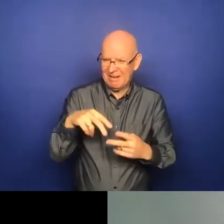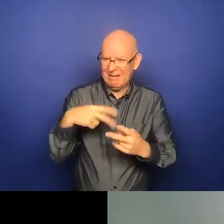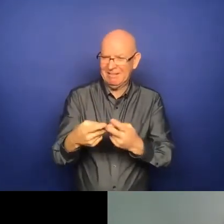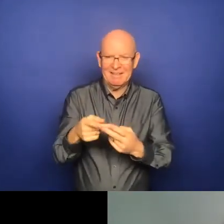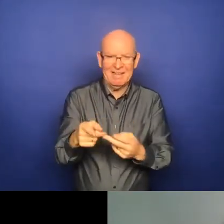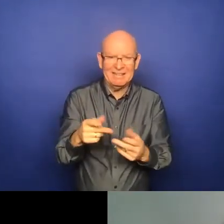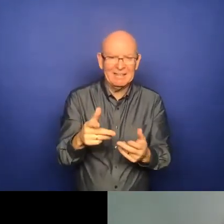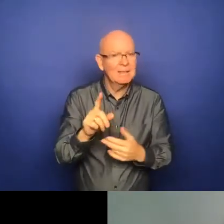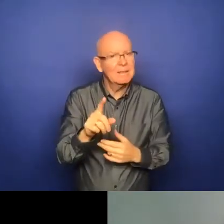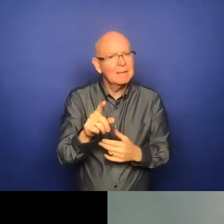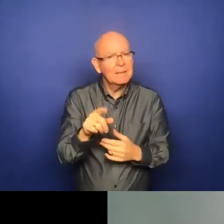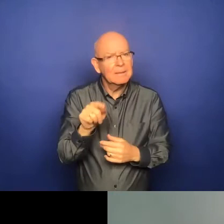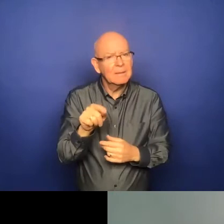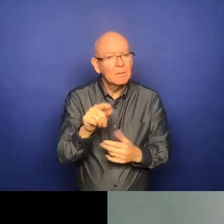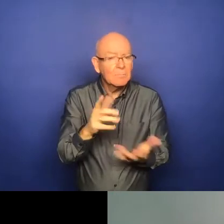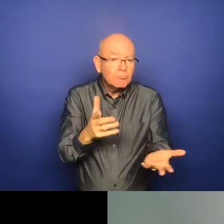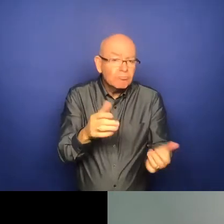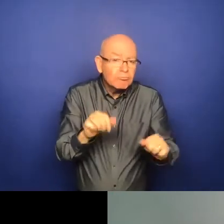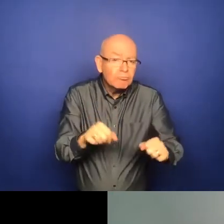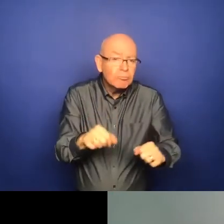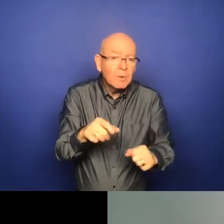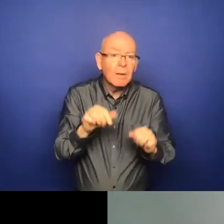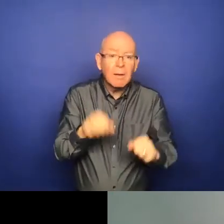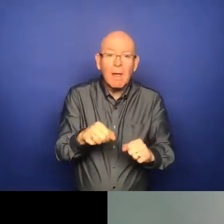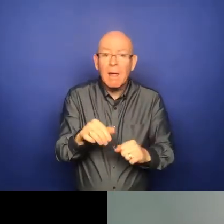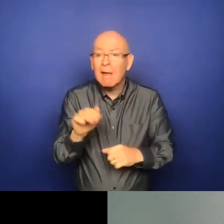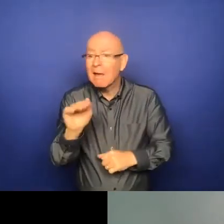include informing a respondent that all questions need to be read exactly